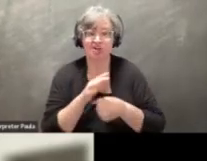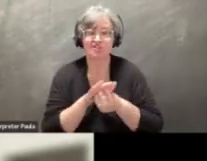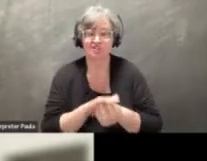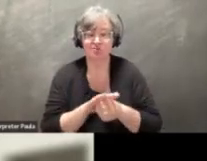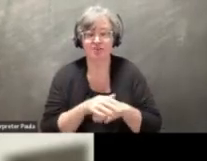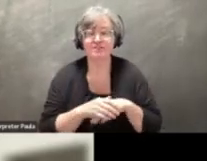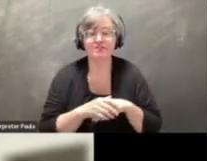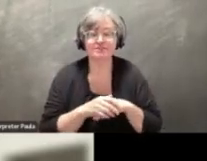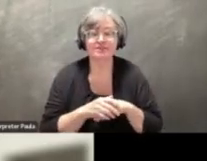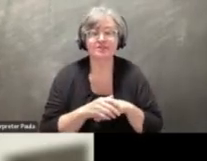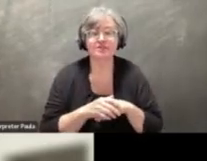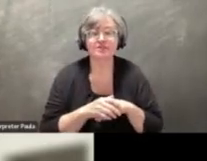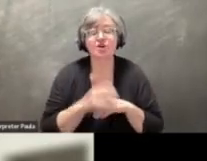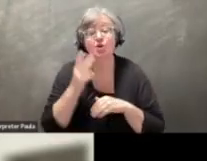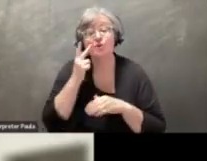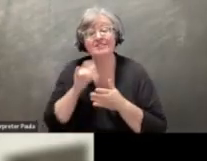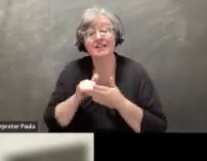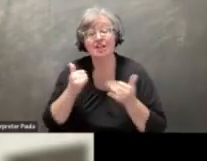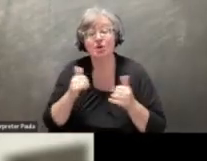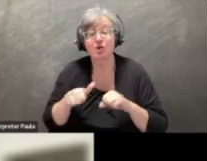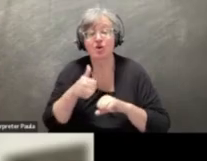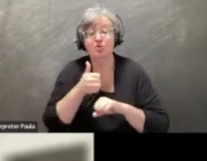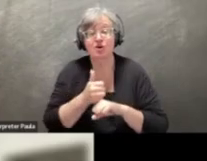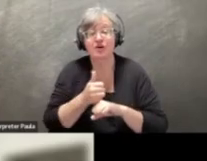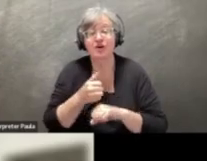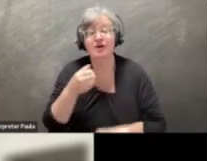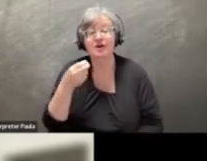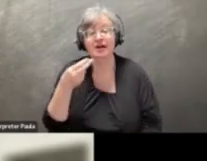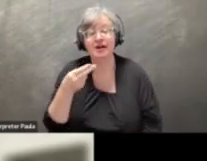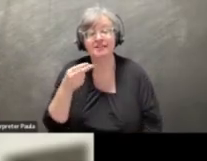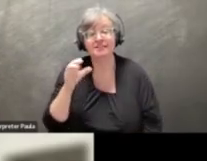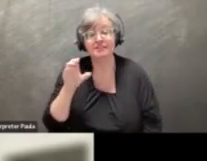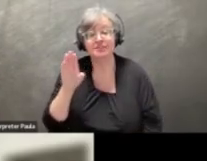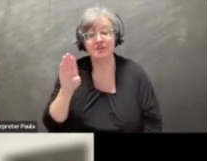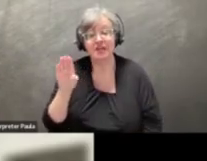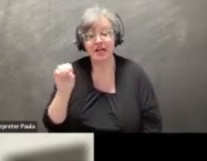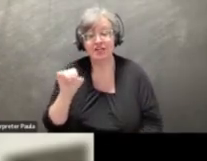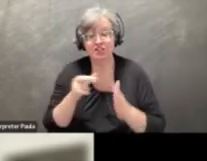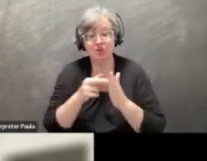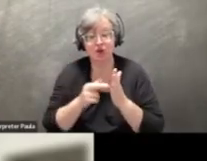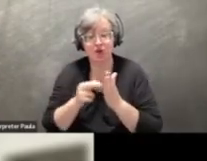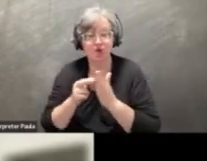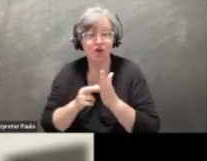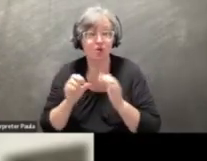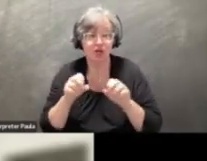and we're seeing this now with the with the implementation of the HCBS rules, we can look at compliance pressure, where we